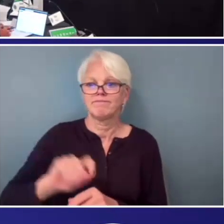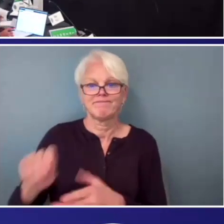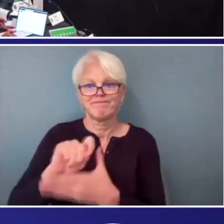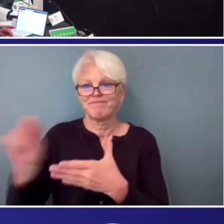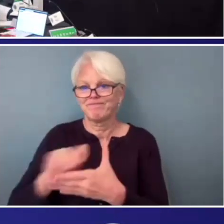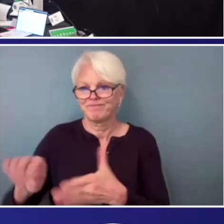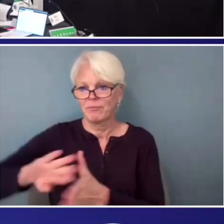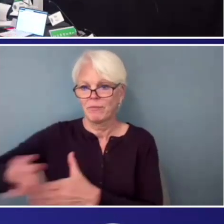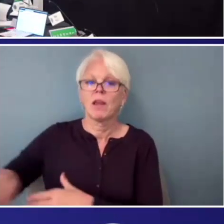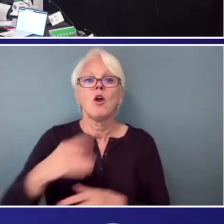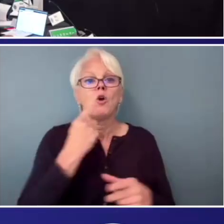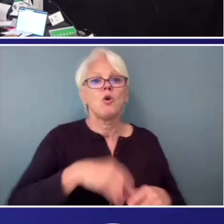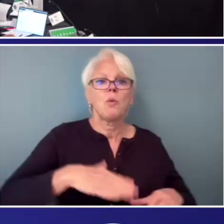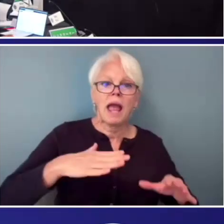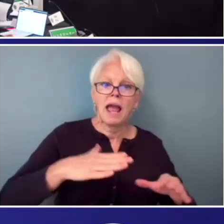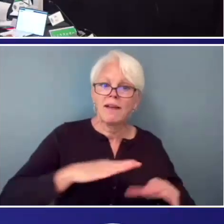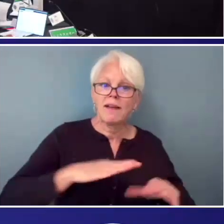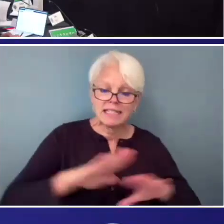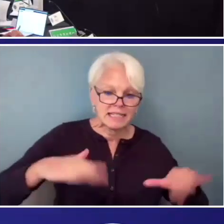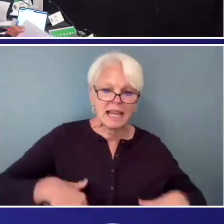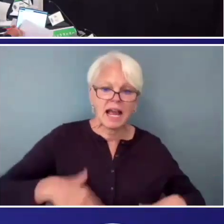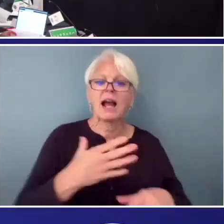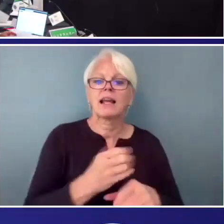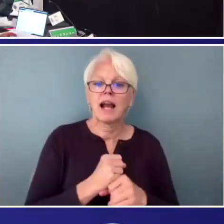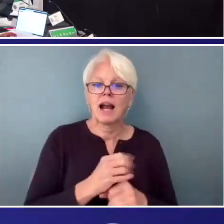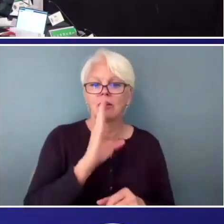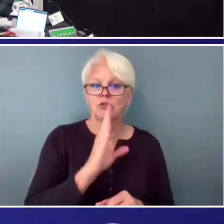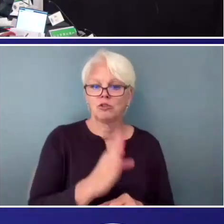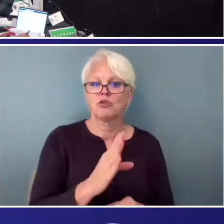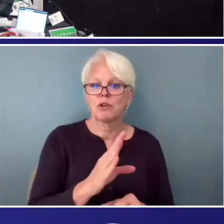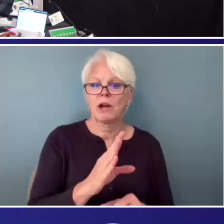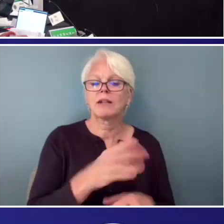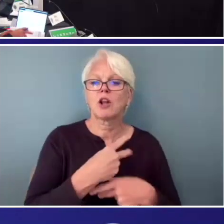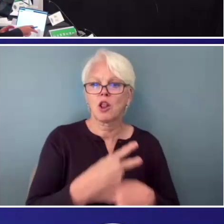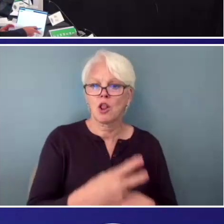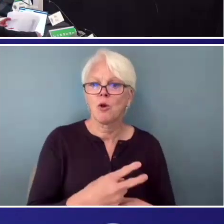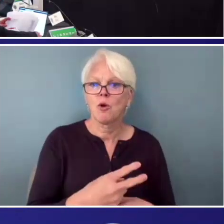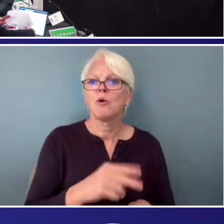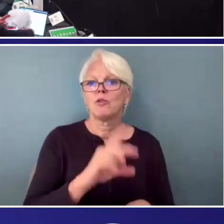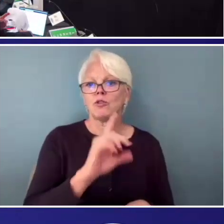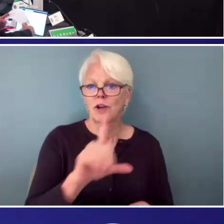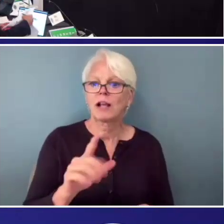Direct Loan on or after July 1, 2026, and for Direct Consolidation Loan